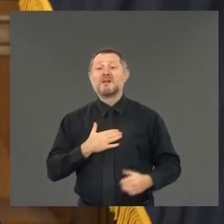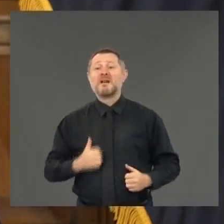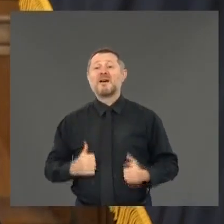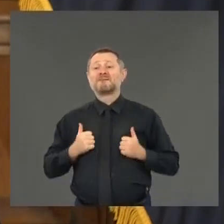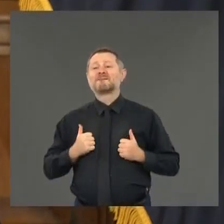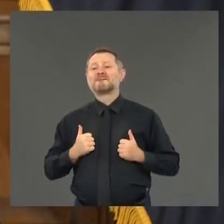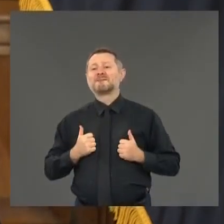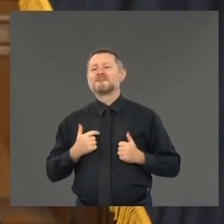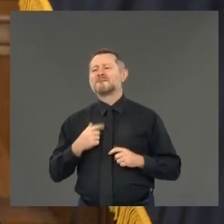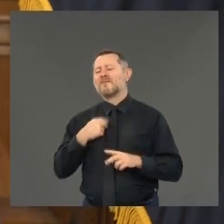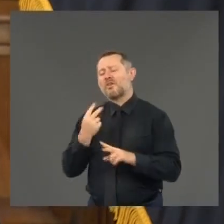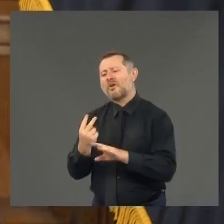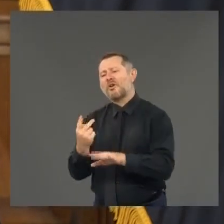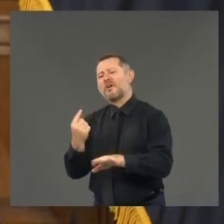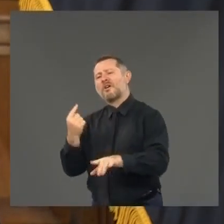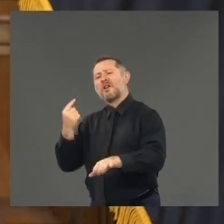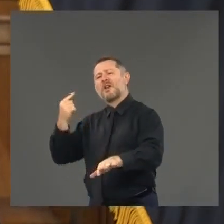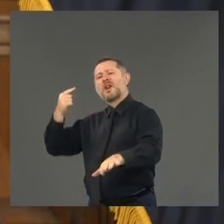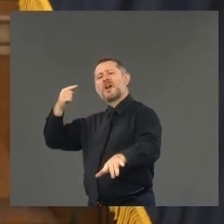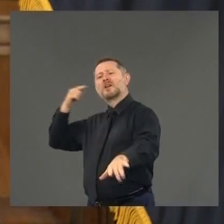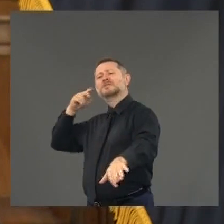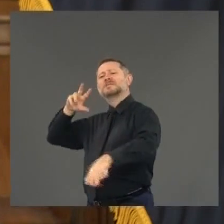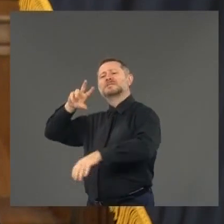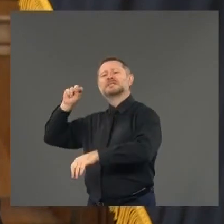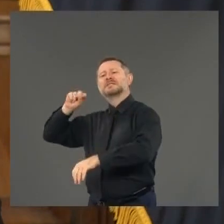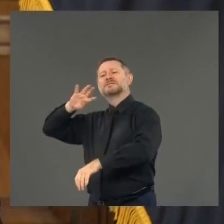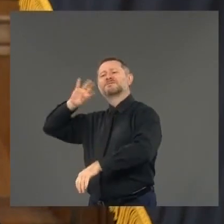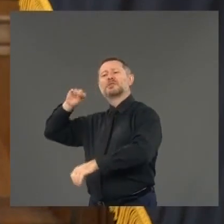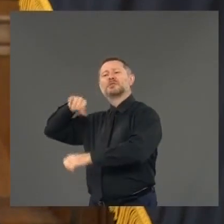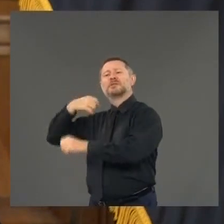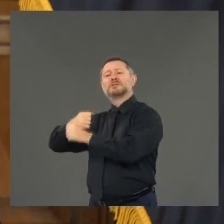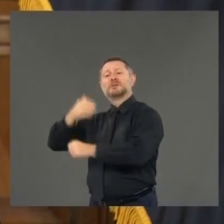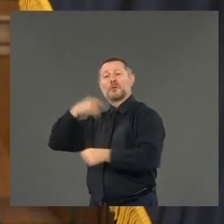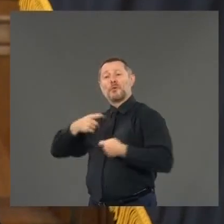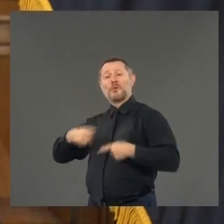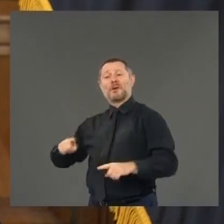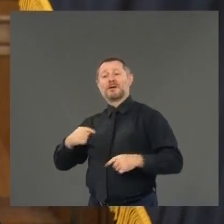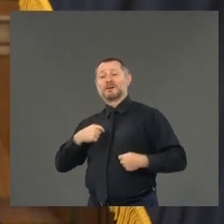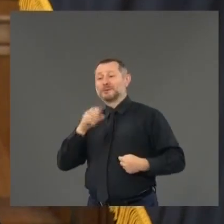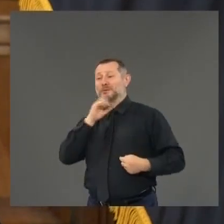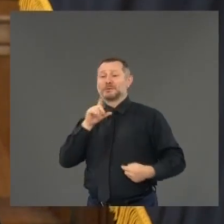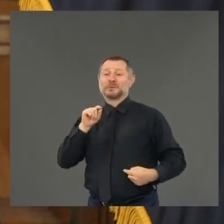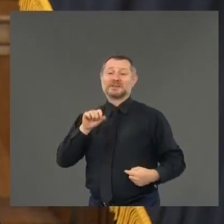IN OUR LIFETIMES. I'M OLDER THAN A LOT OF YOU. MY LIFETIME, IT GOES BACK 30,